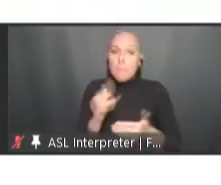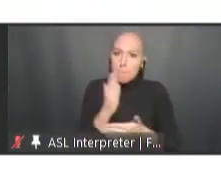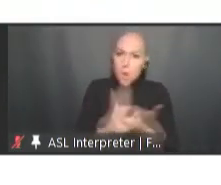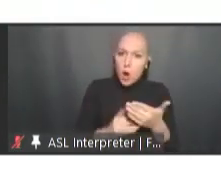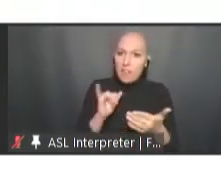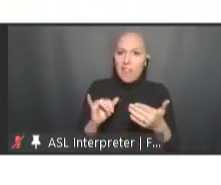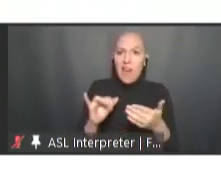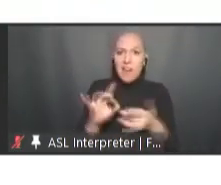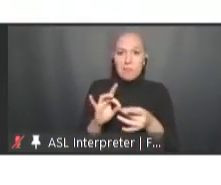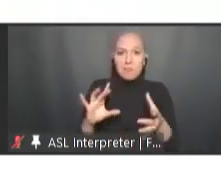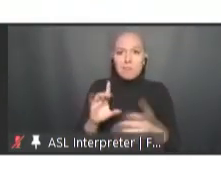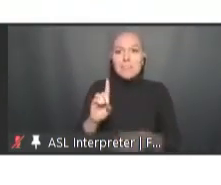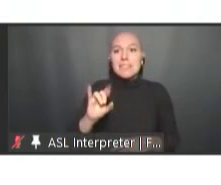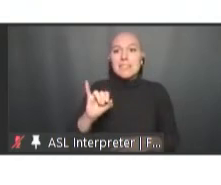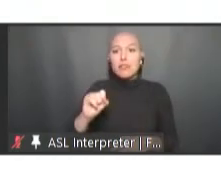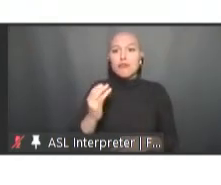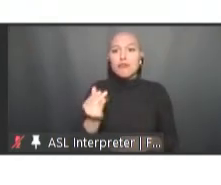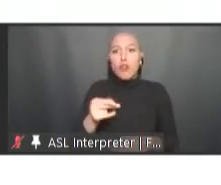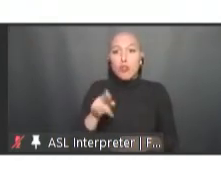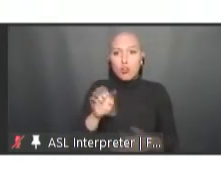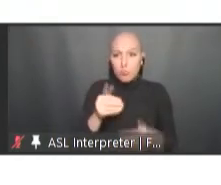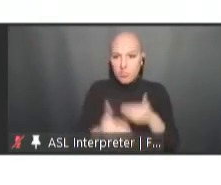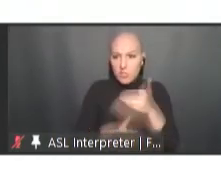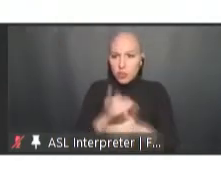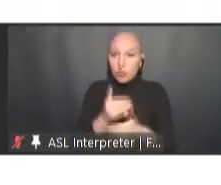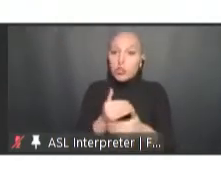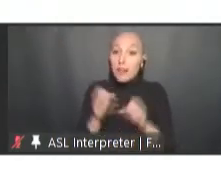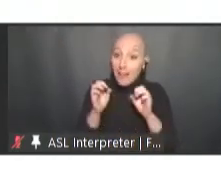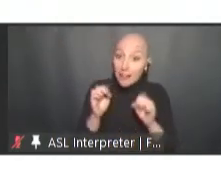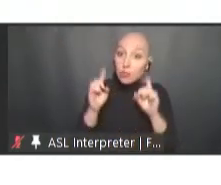and on through all of the places where we have the opportunity